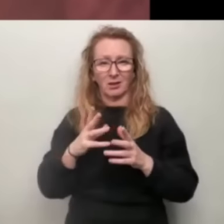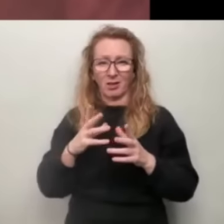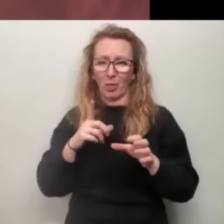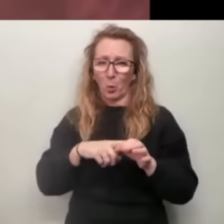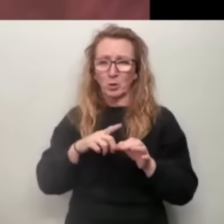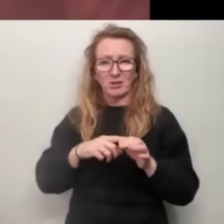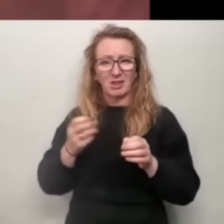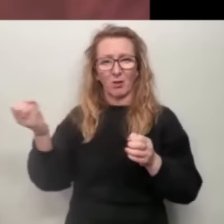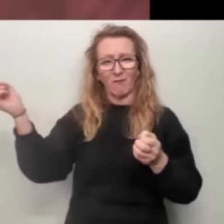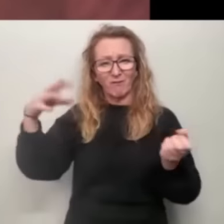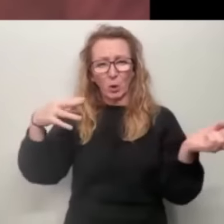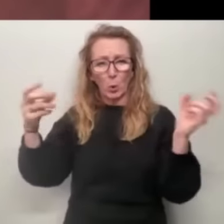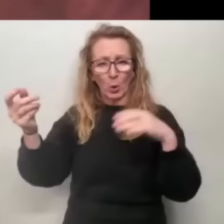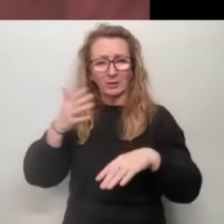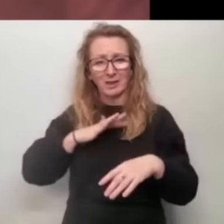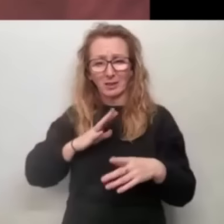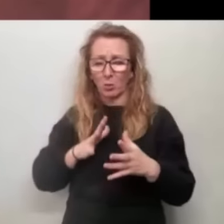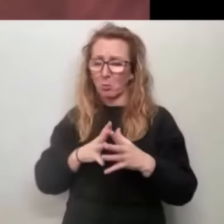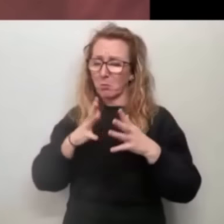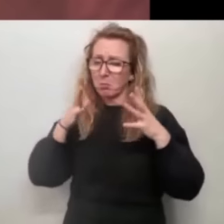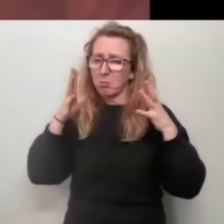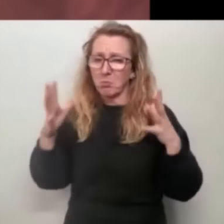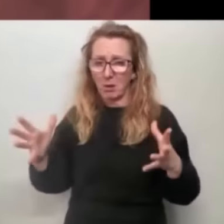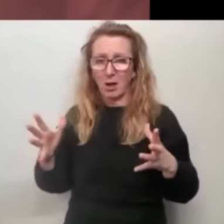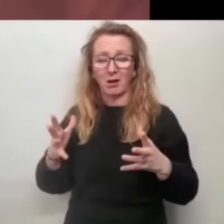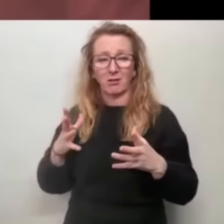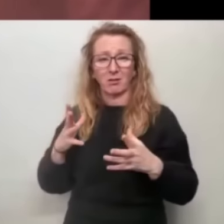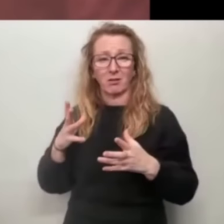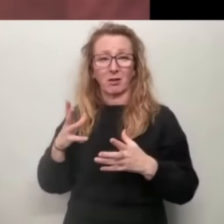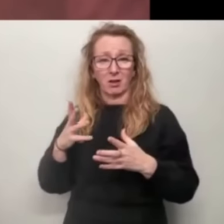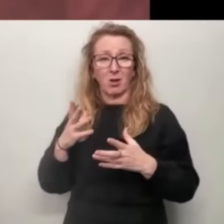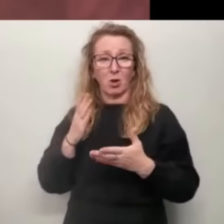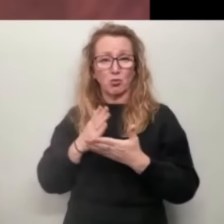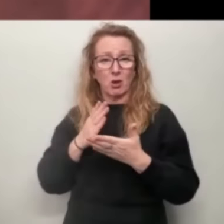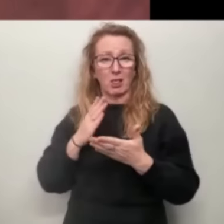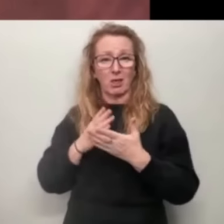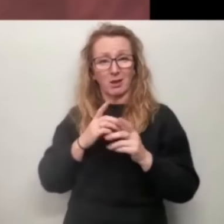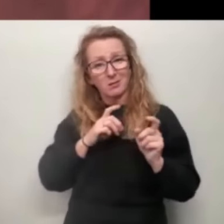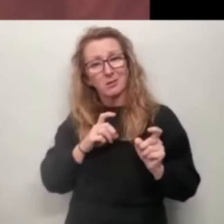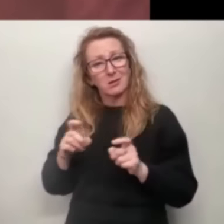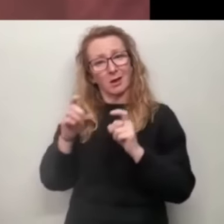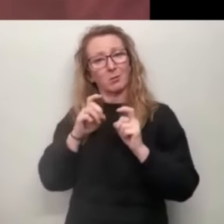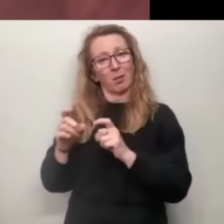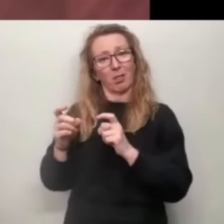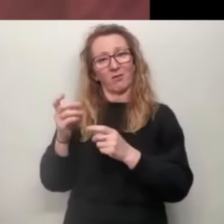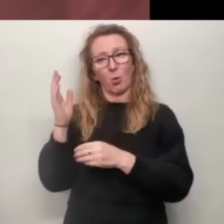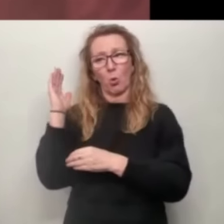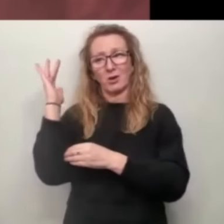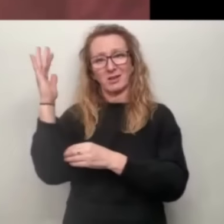And even with coppicing providing a relatively sustainable source of timber by the end of the 17th century,